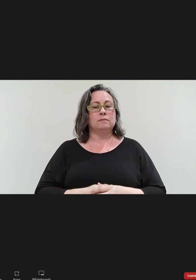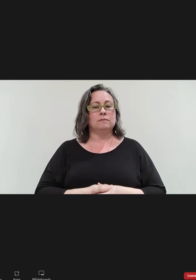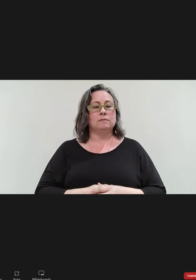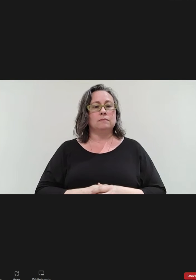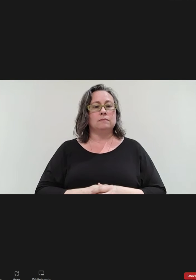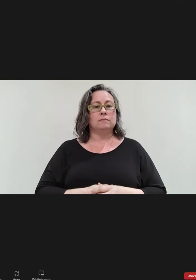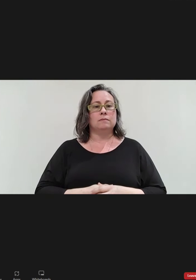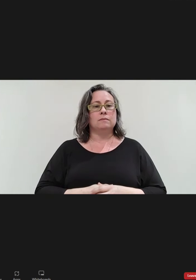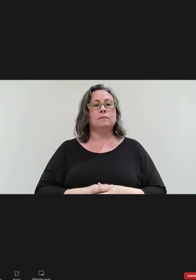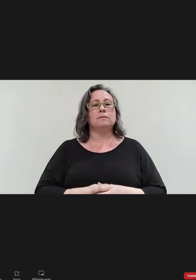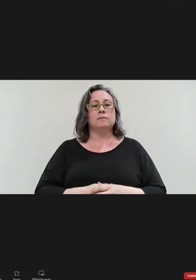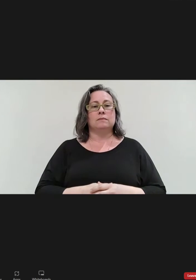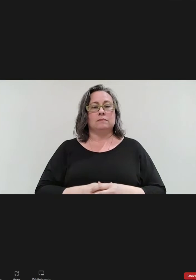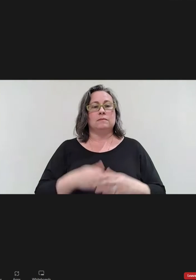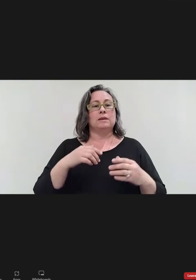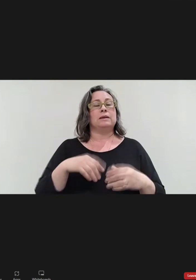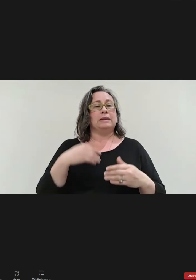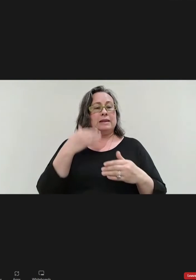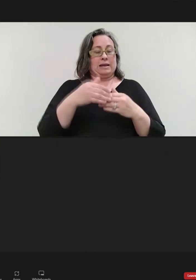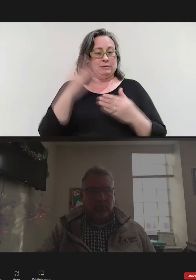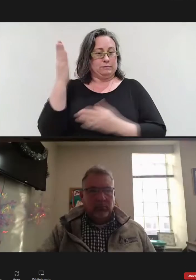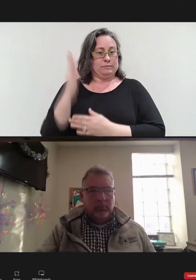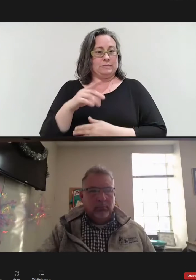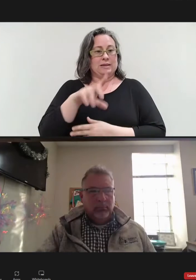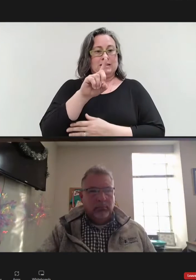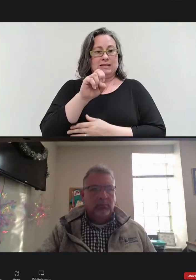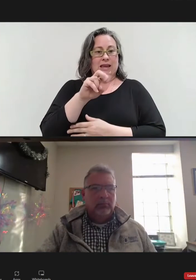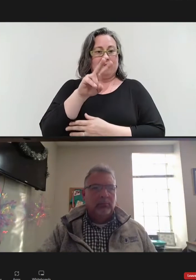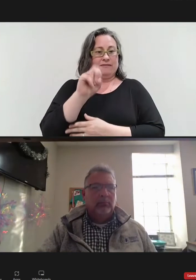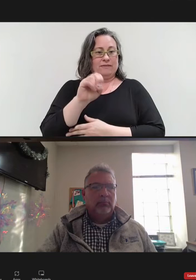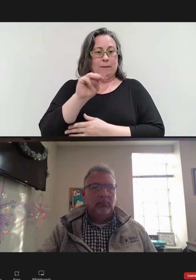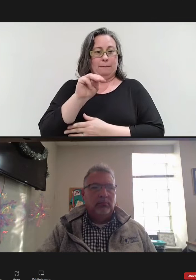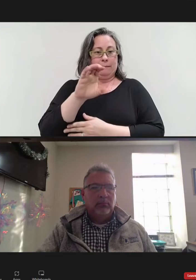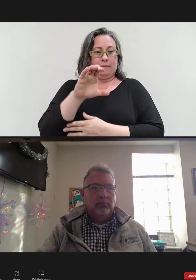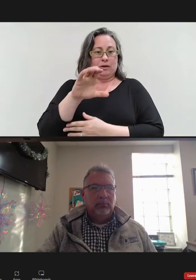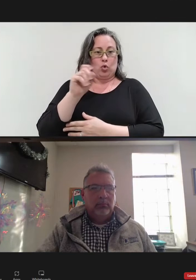in this panel is Dave McCormick from the Indiana state Department of Health. Dave,